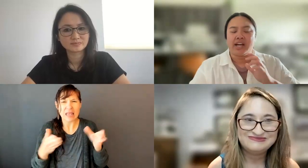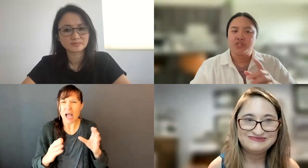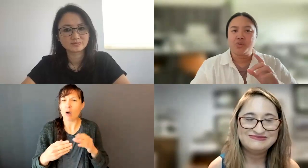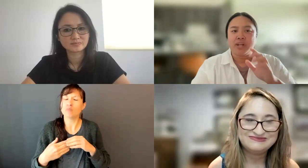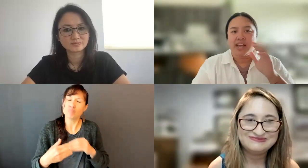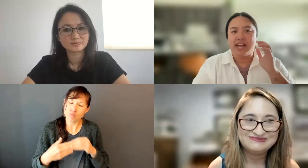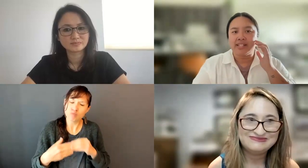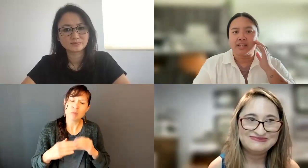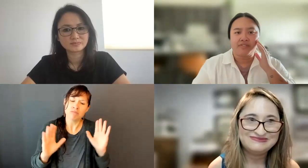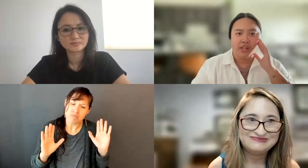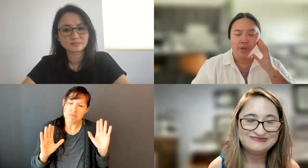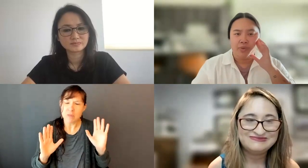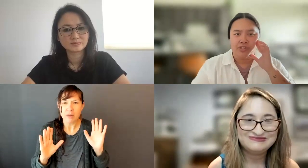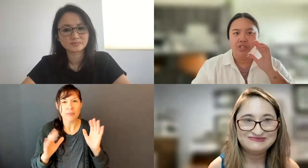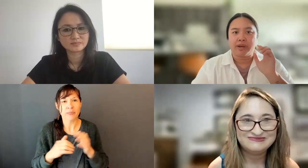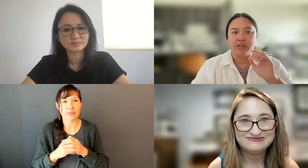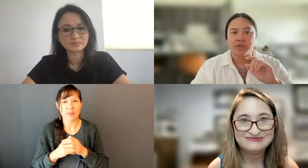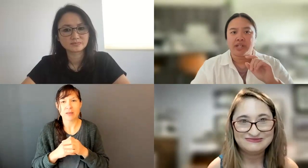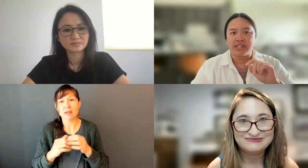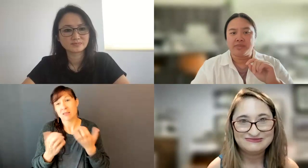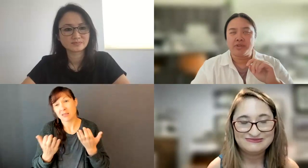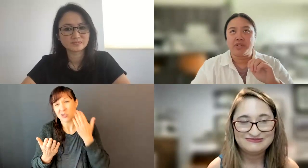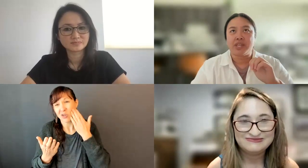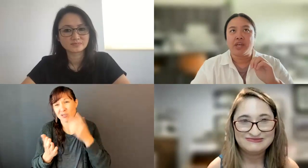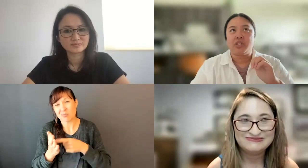I do wanna ask a follow-up question about your customers.